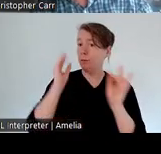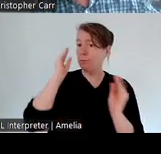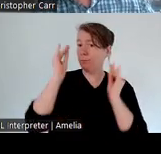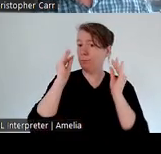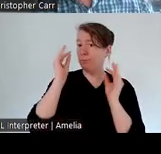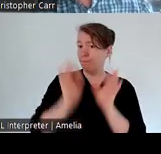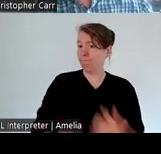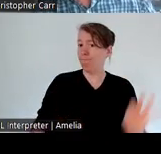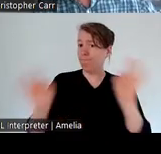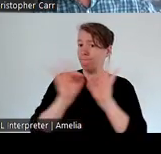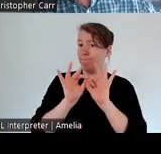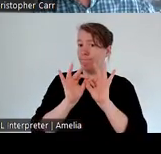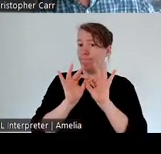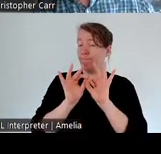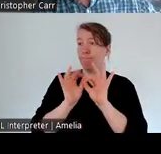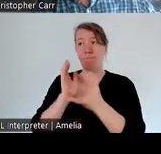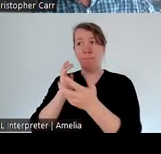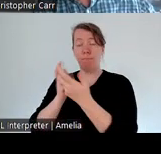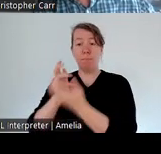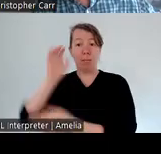European Accessibility Act going into effect there,